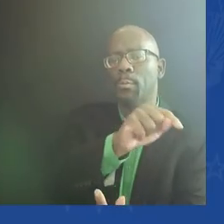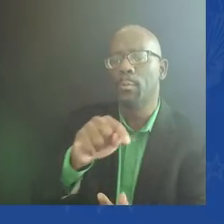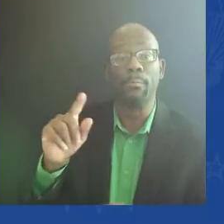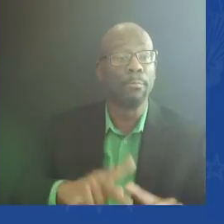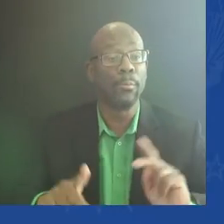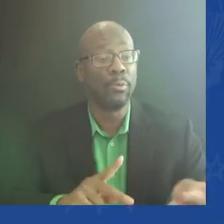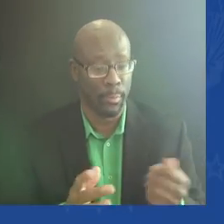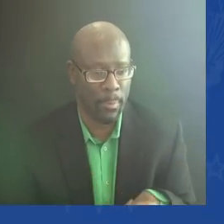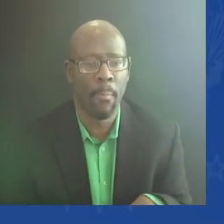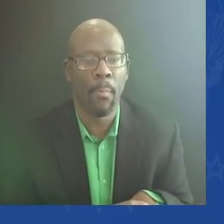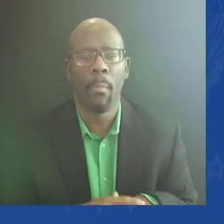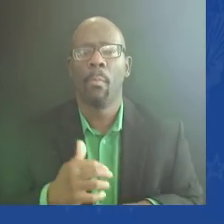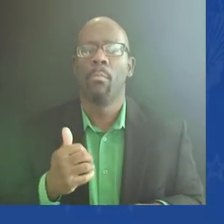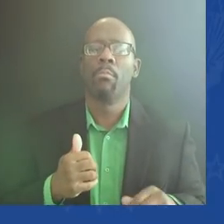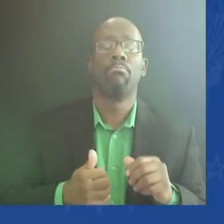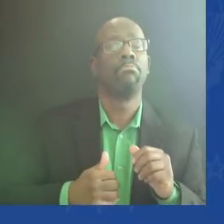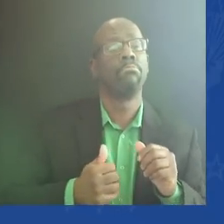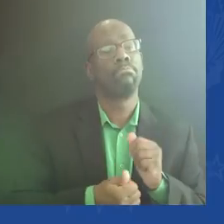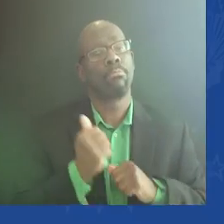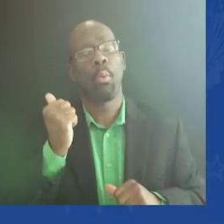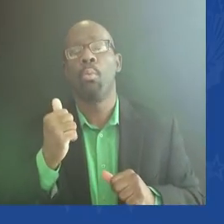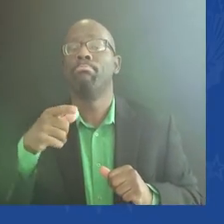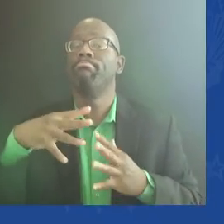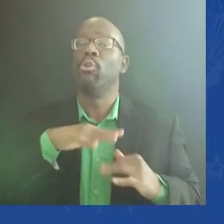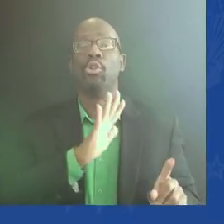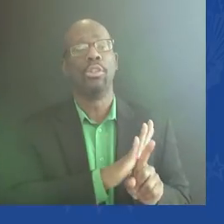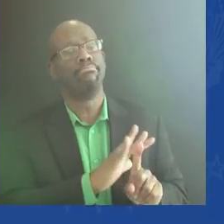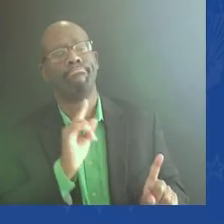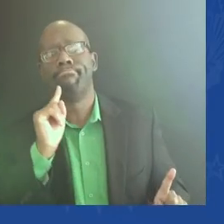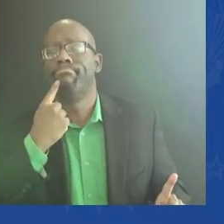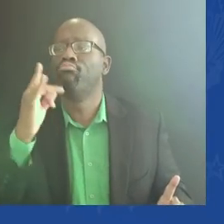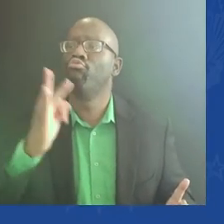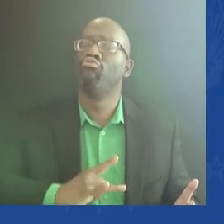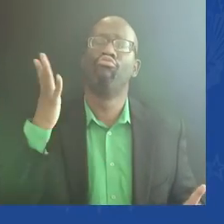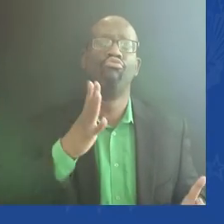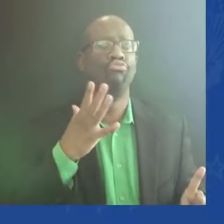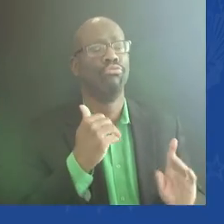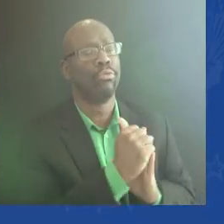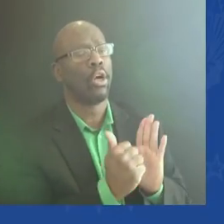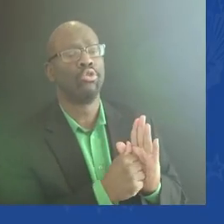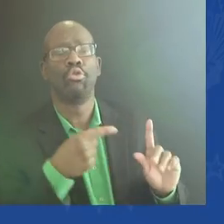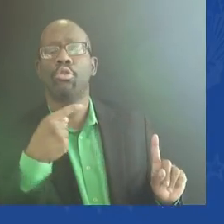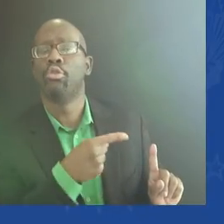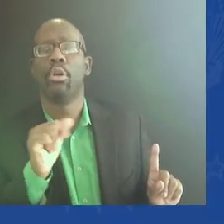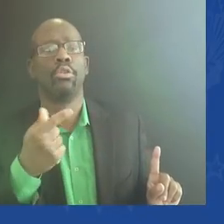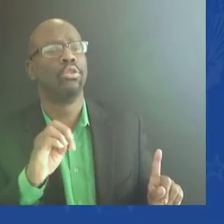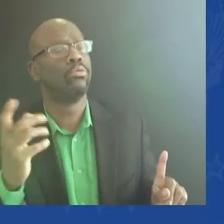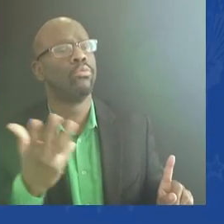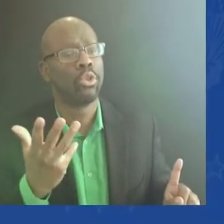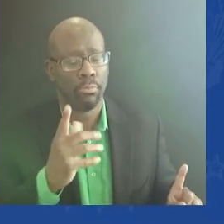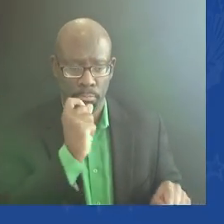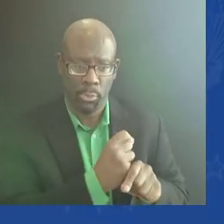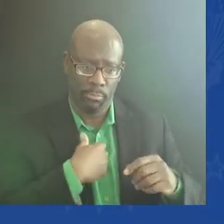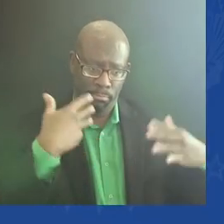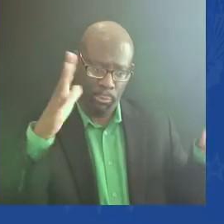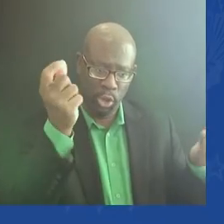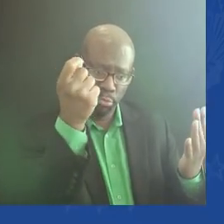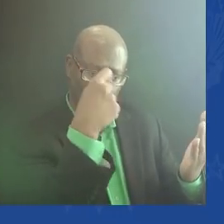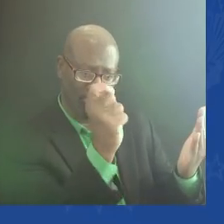of this entire agenda, and -- and we did it. And, by the way, look, the polls are going to up and down and up and down.